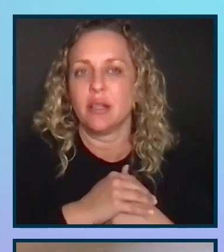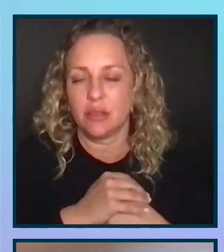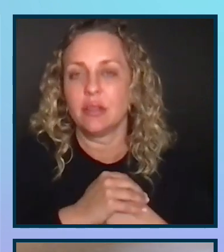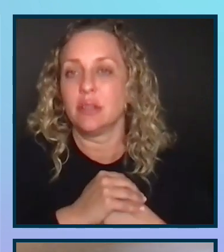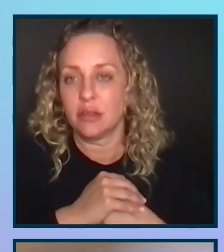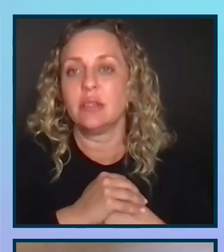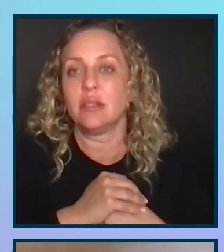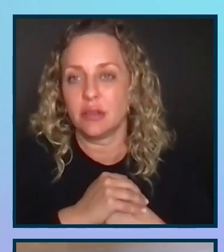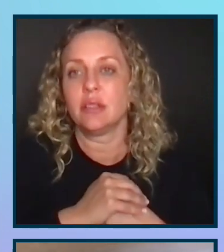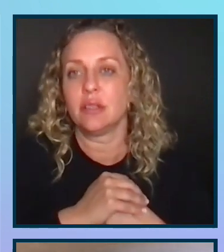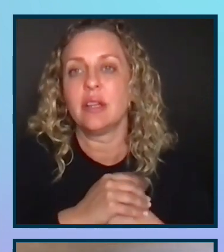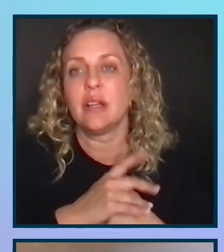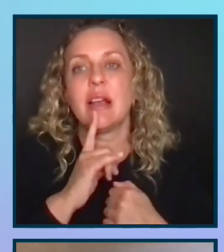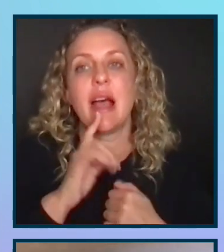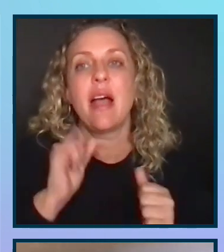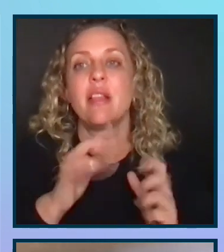Students spend a great deal of time